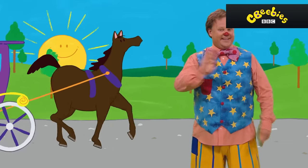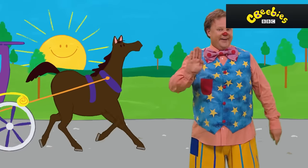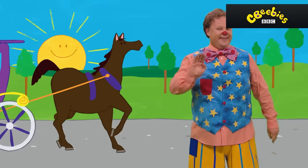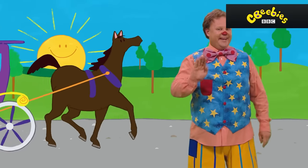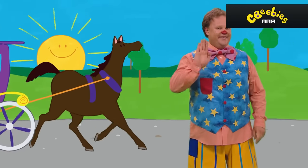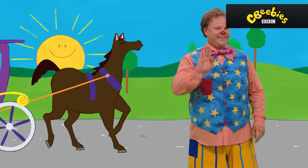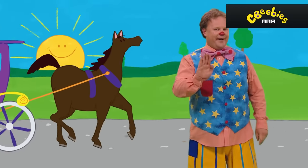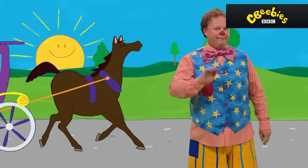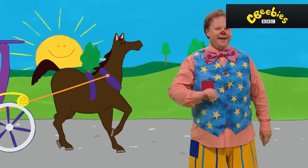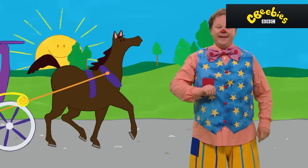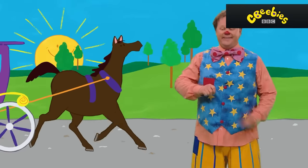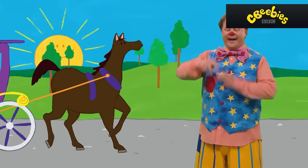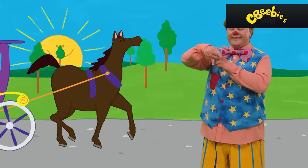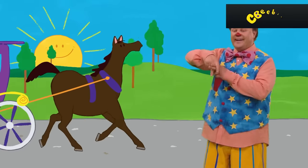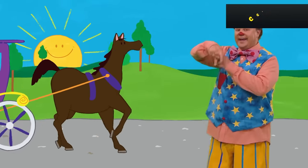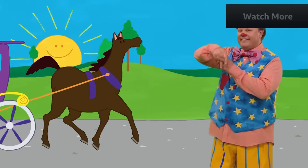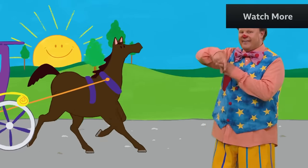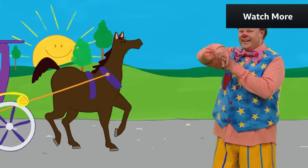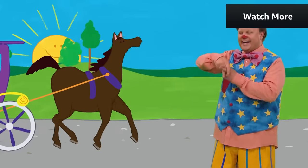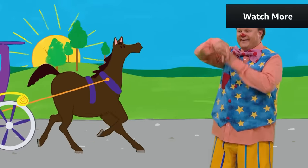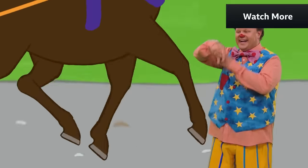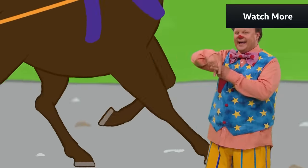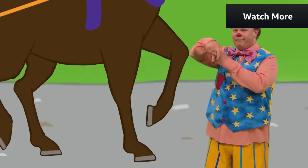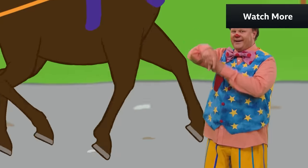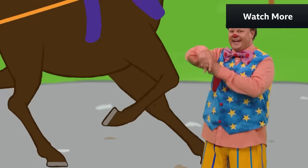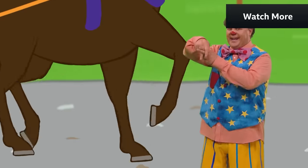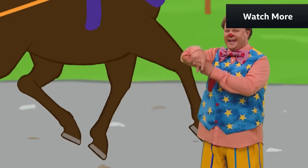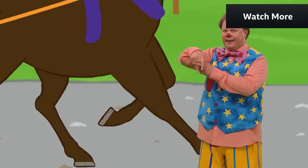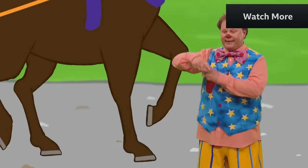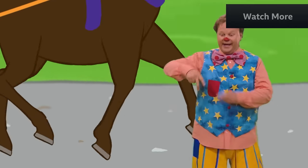don't you stop just let your feet go clippity-clop